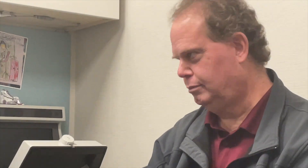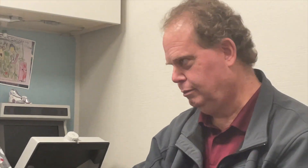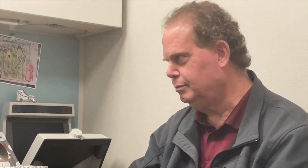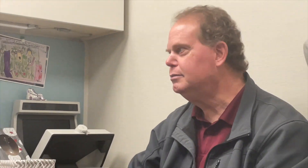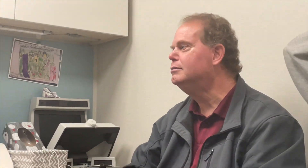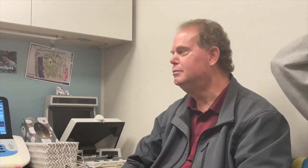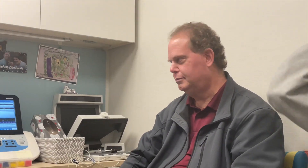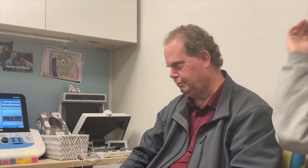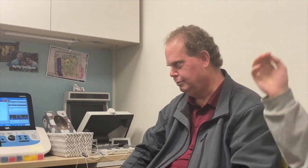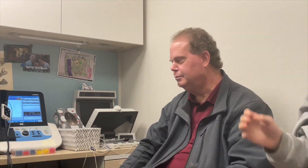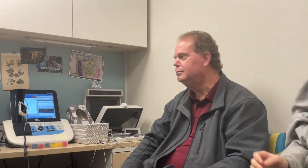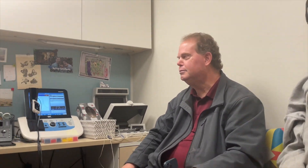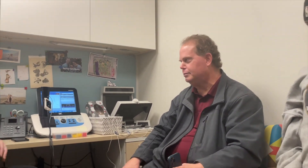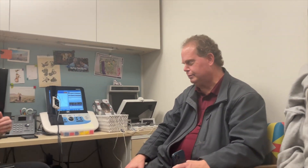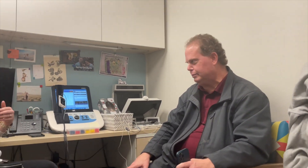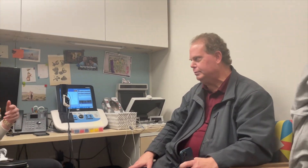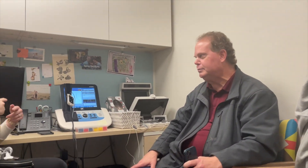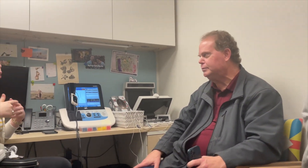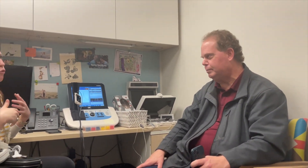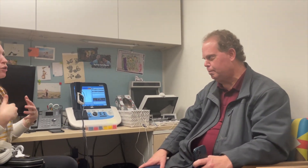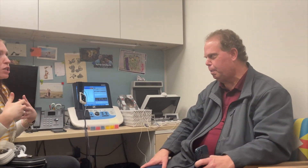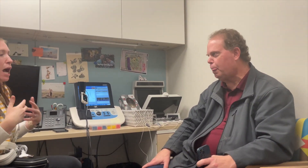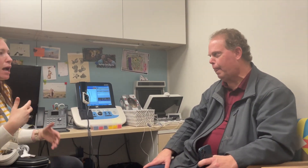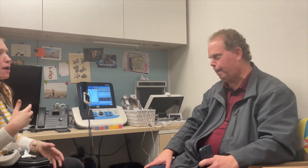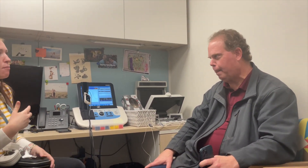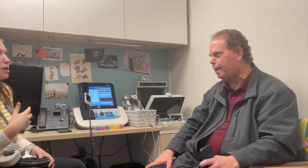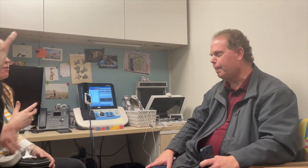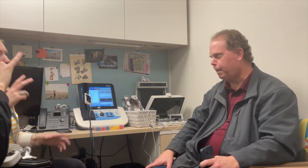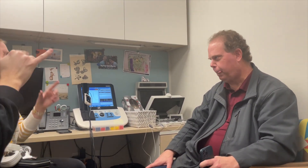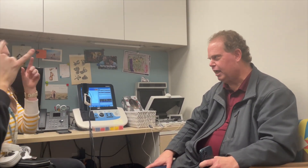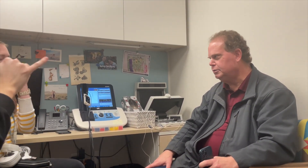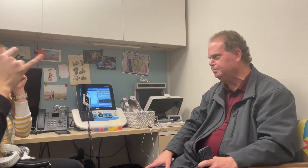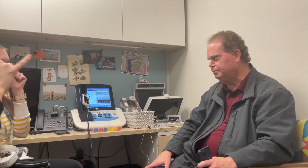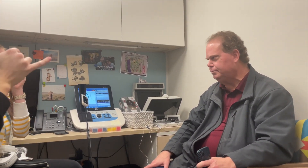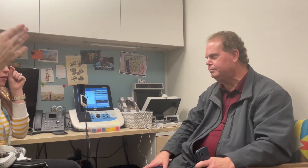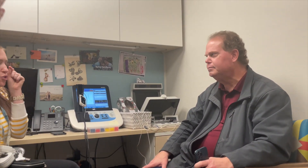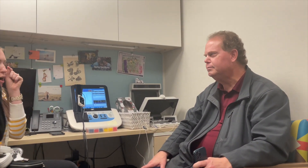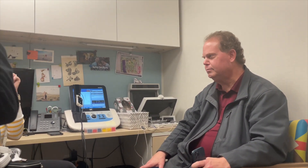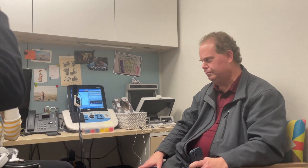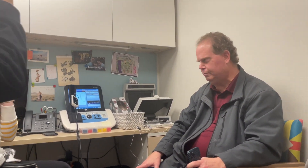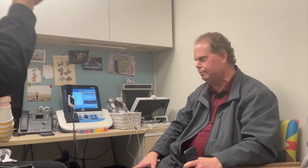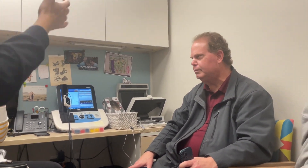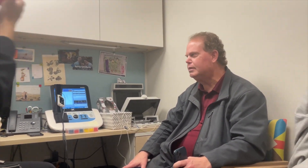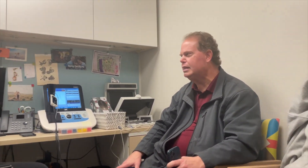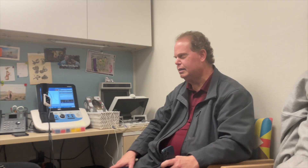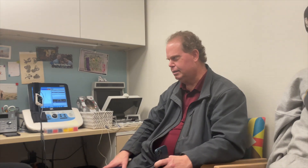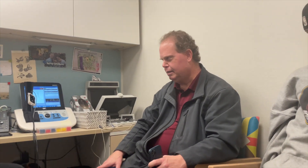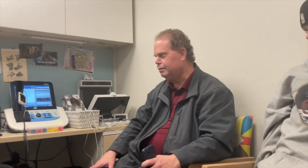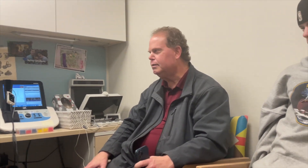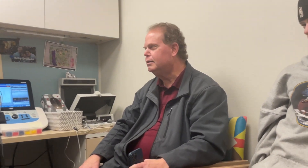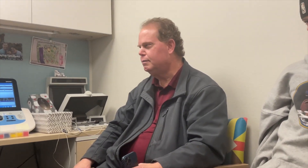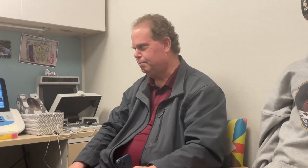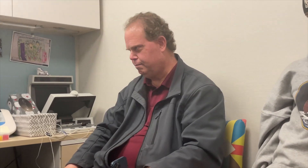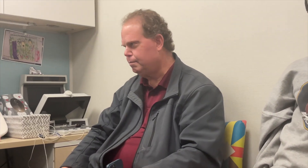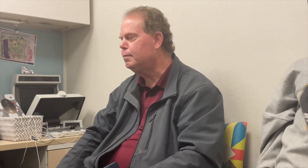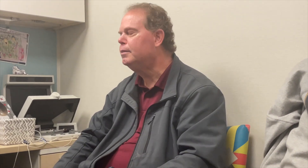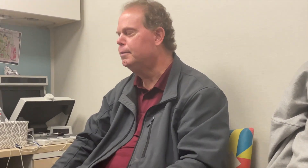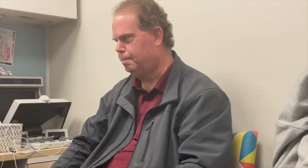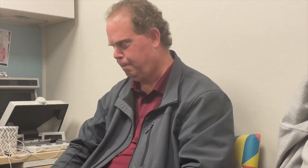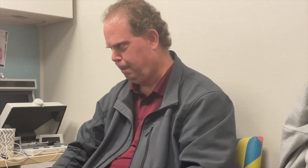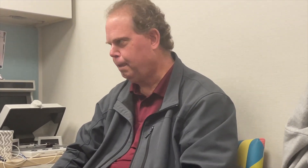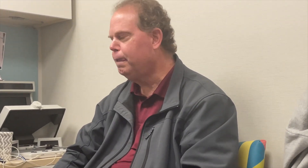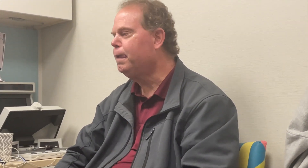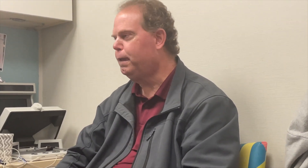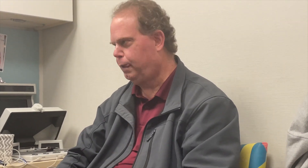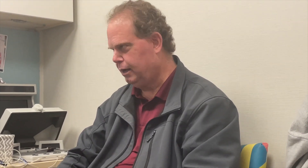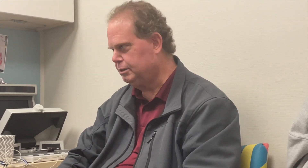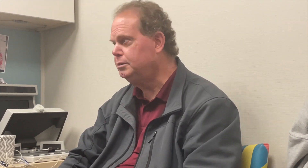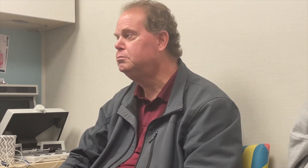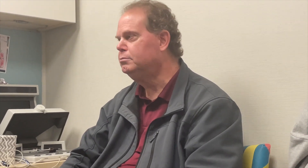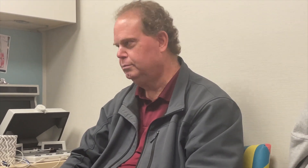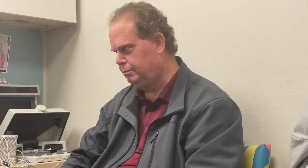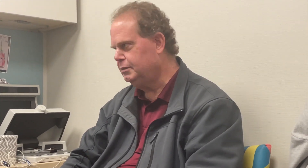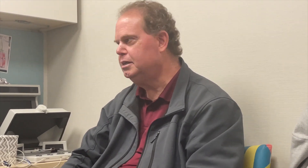at the same time but over time if you can try and understand people without looking